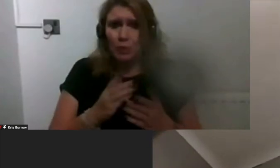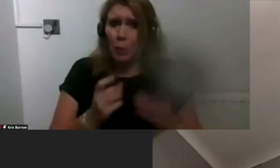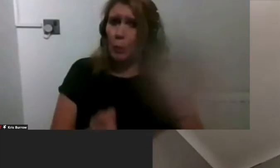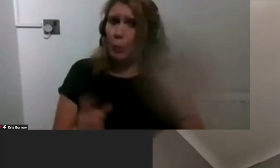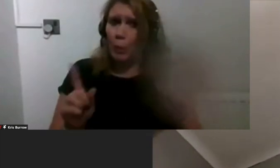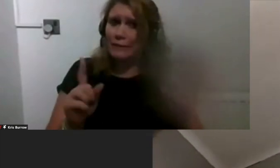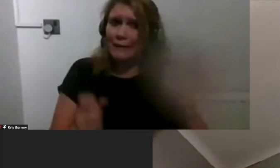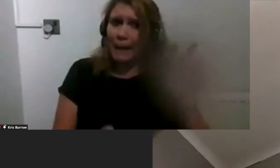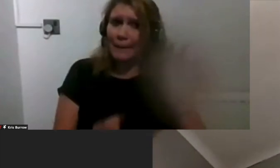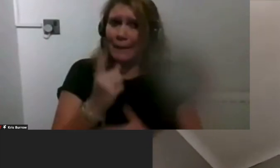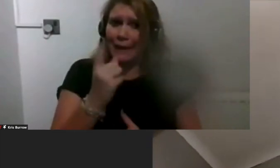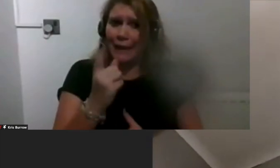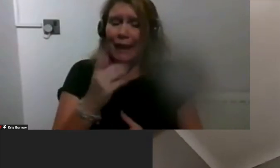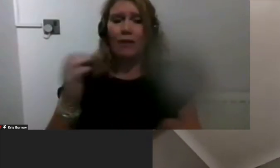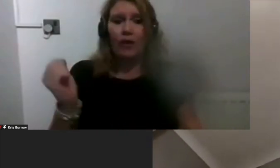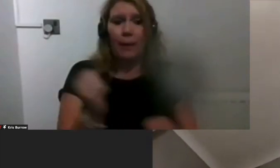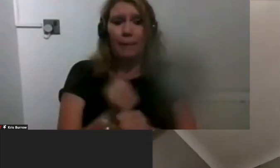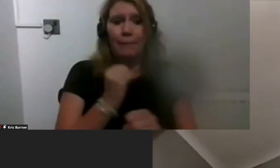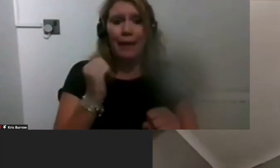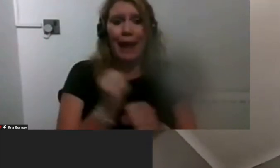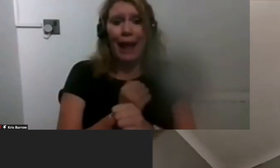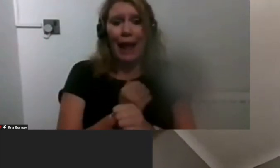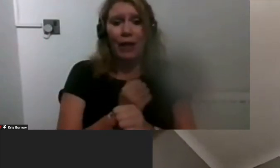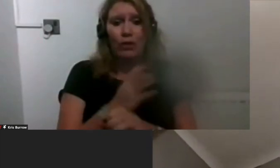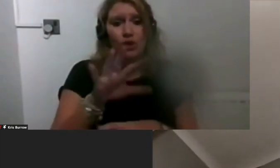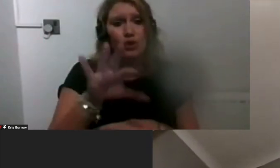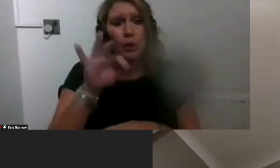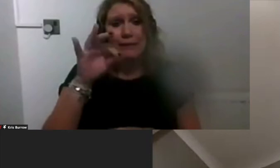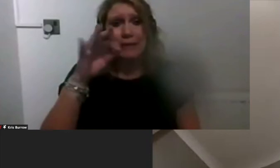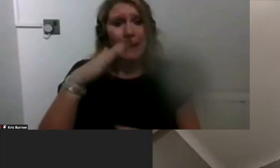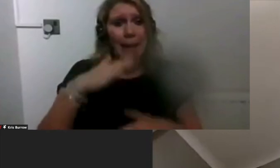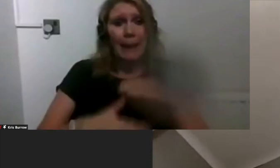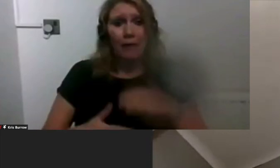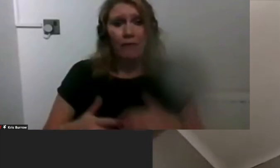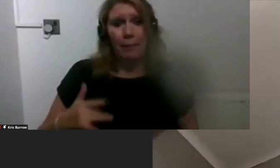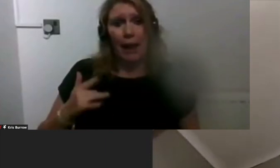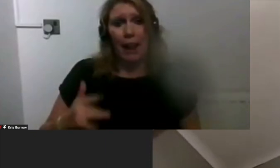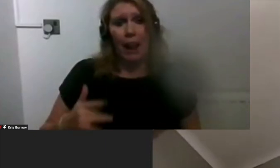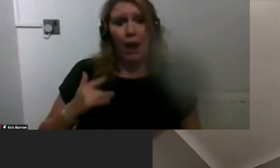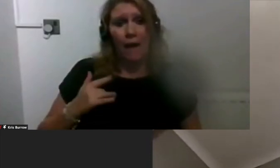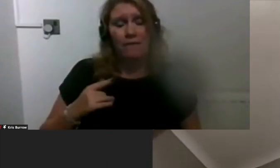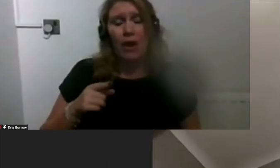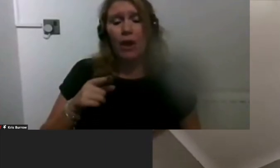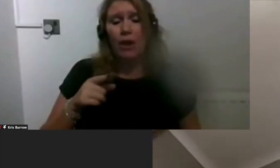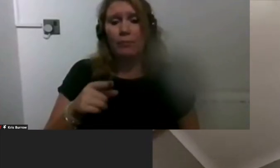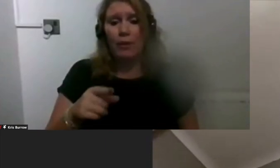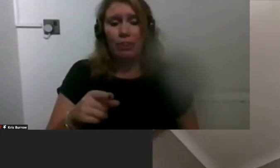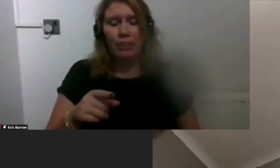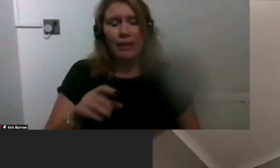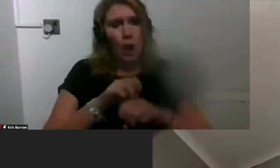That's when I am not lost In the side effects of medication. How much choice do I actually